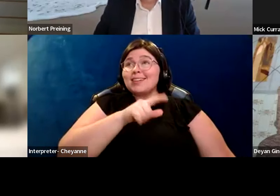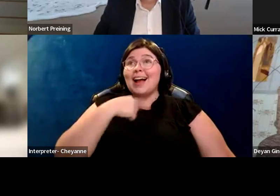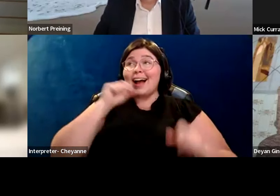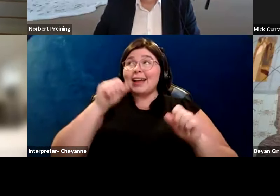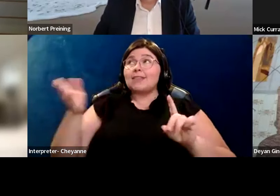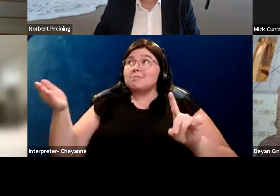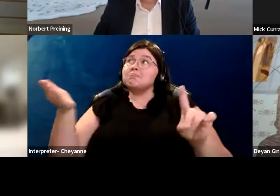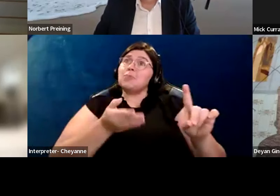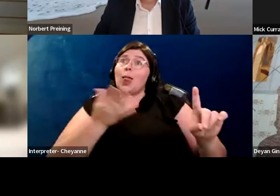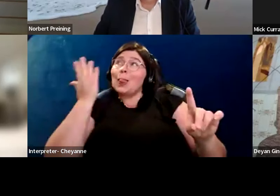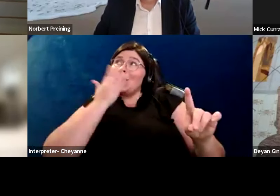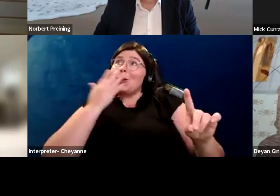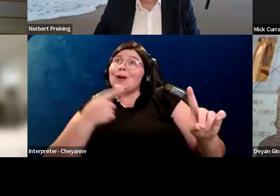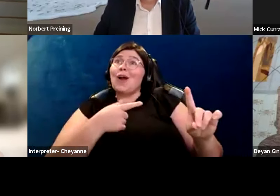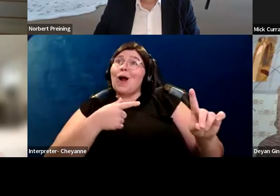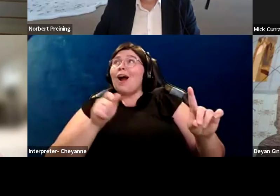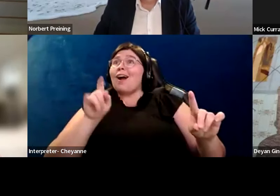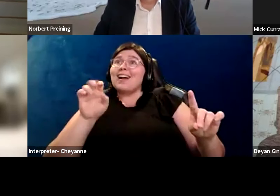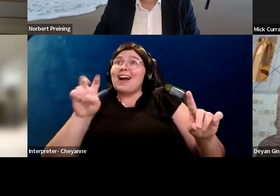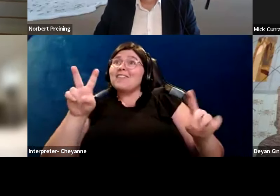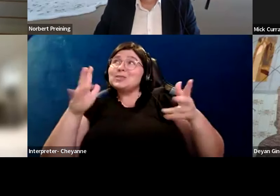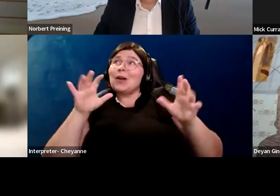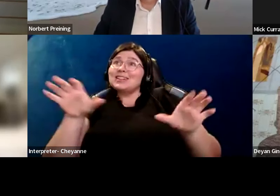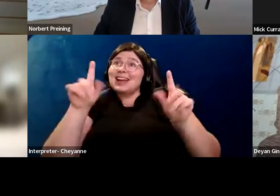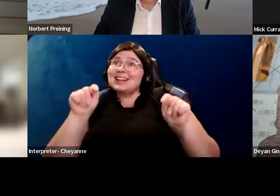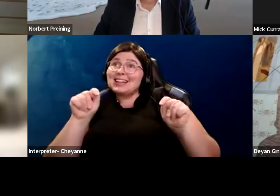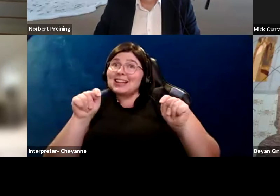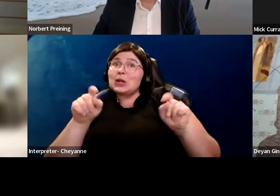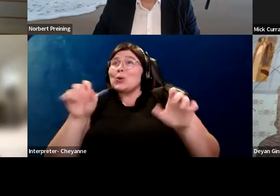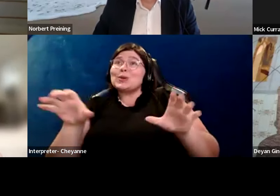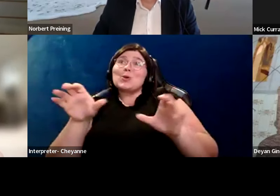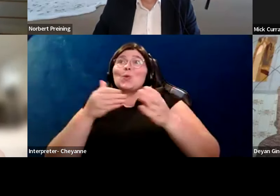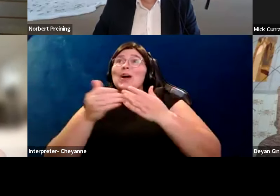and say, look, arXiv has done it already. So you can just do whatever arXiv is doing.